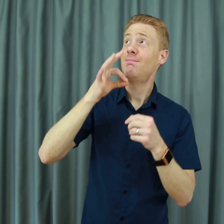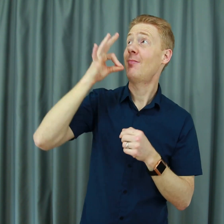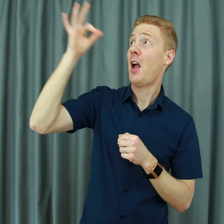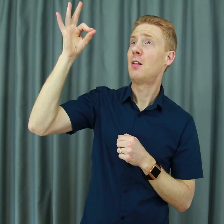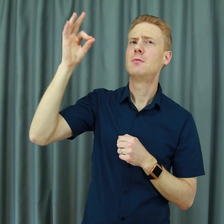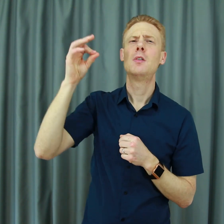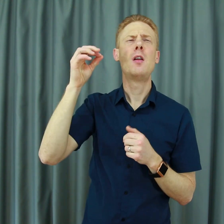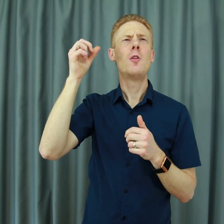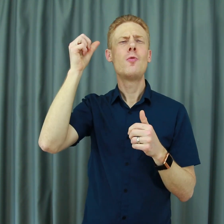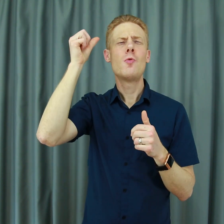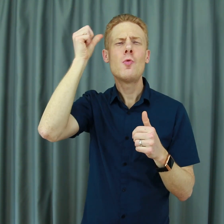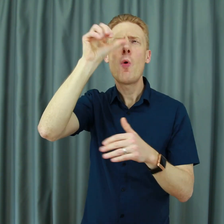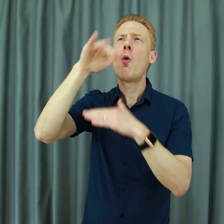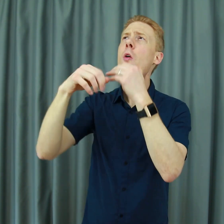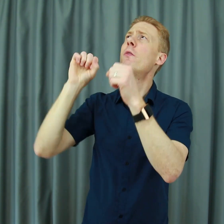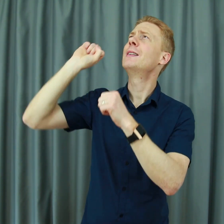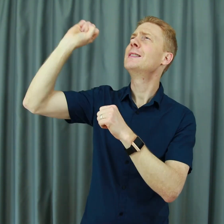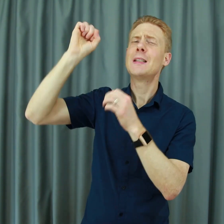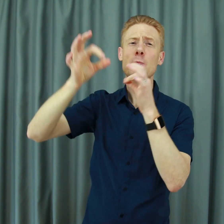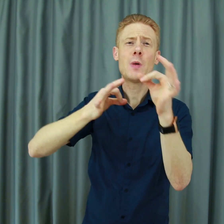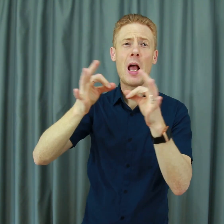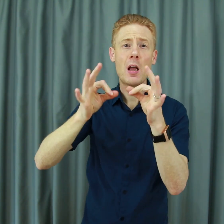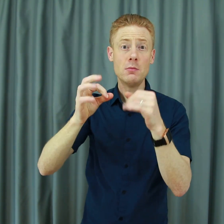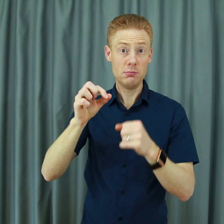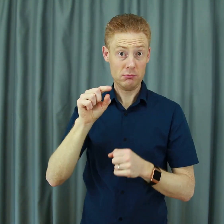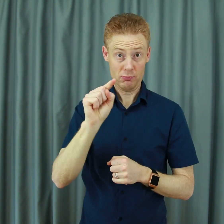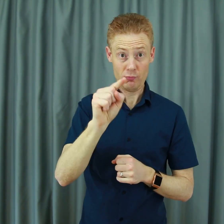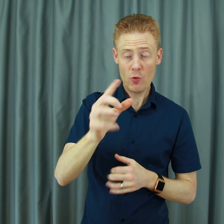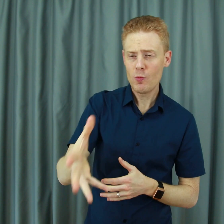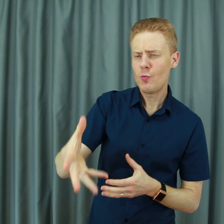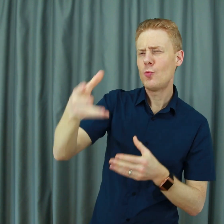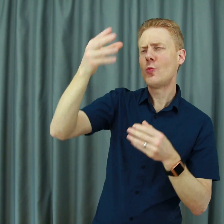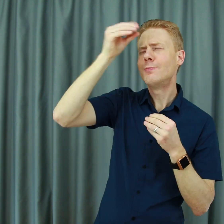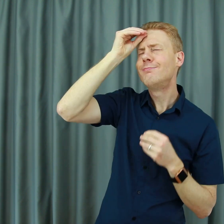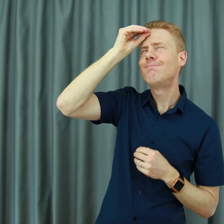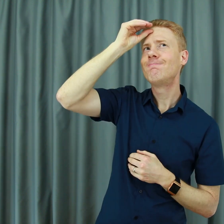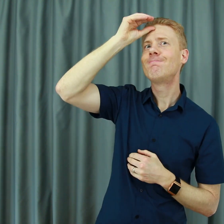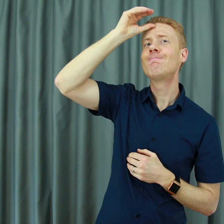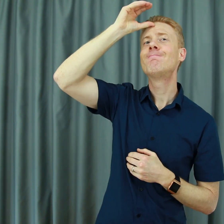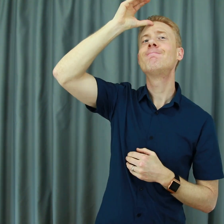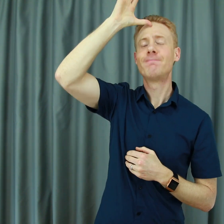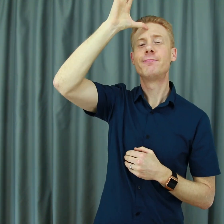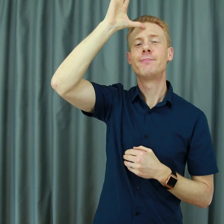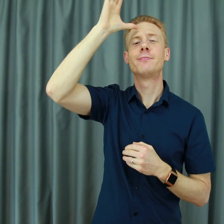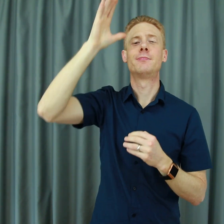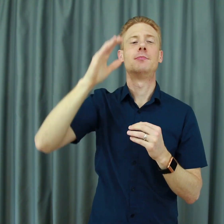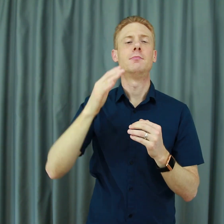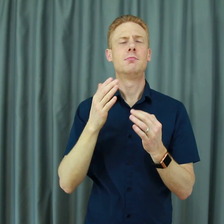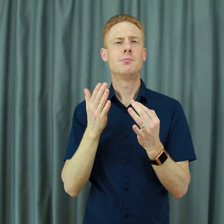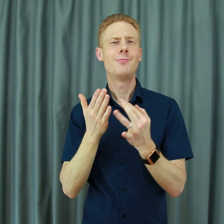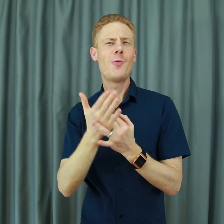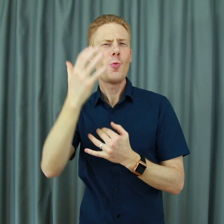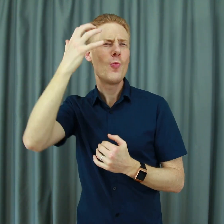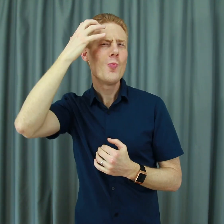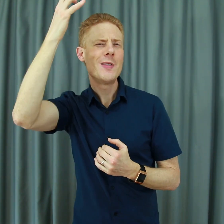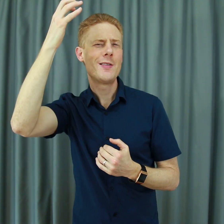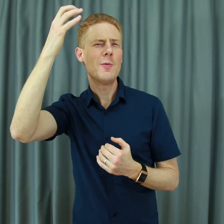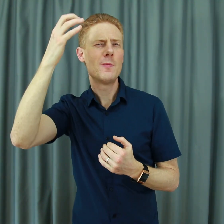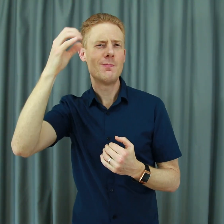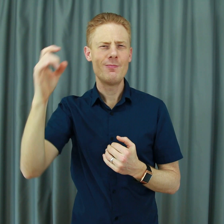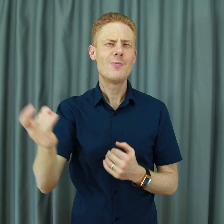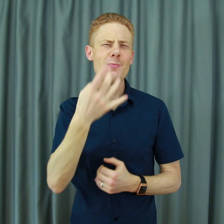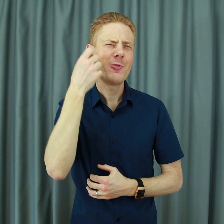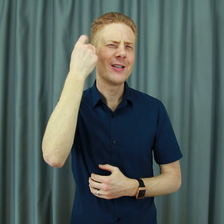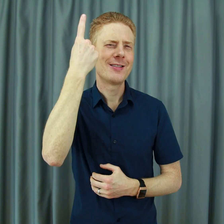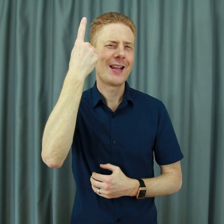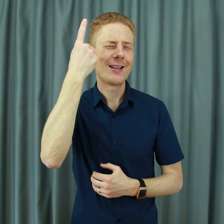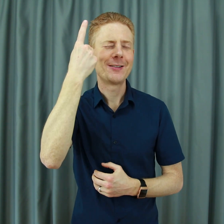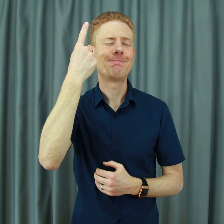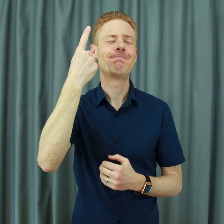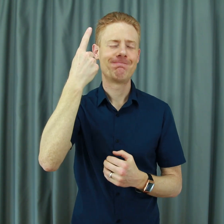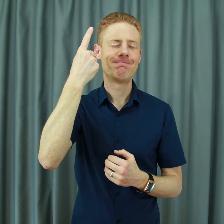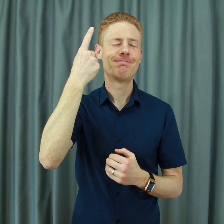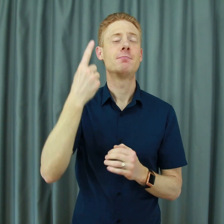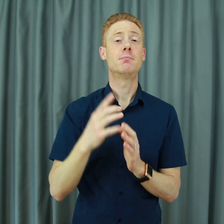(9...) We continually ask God to fill you with the knowledge of his will through all the wisdom and understanding that the Spirit gives,